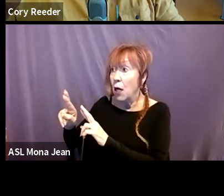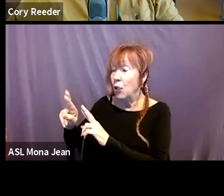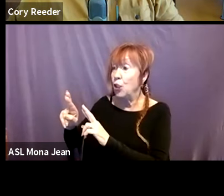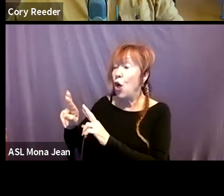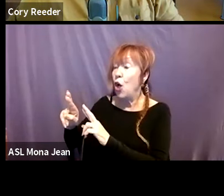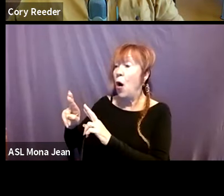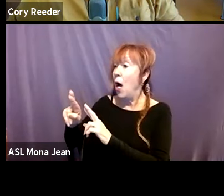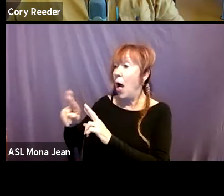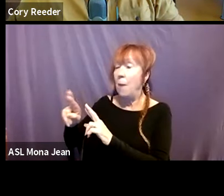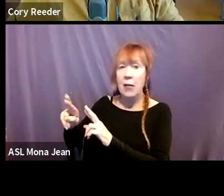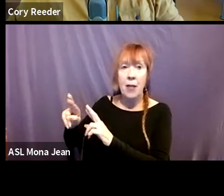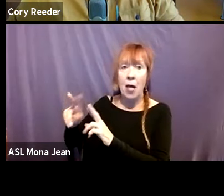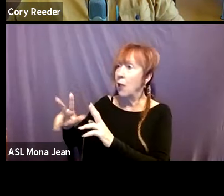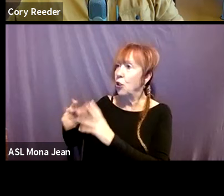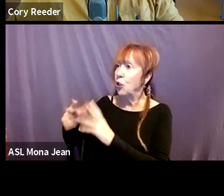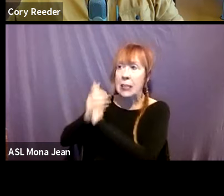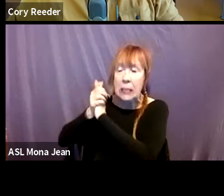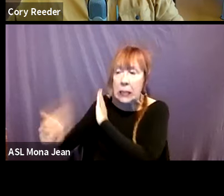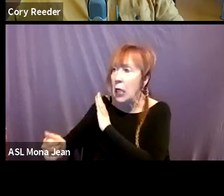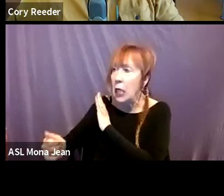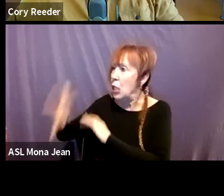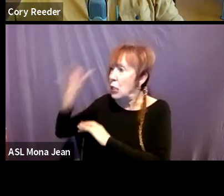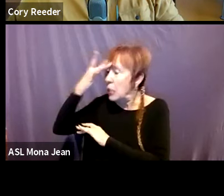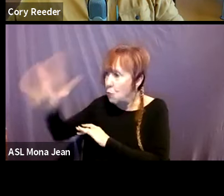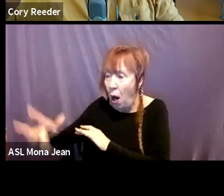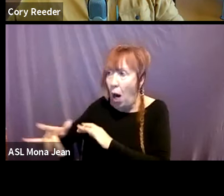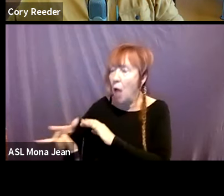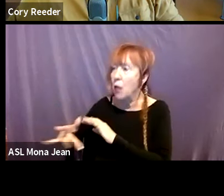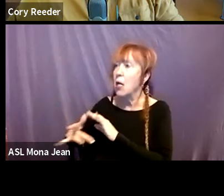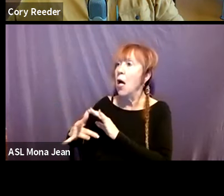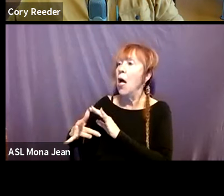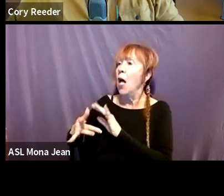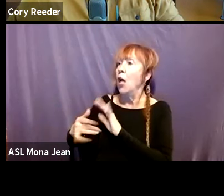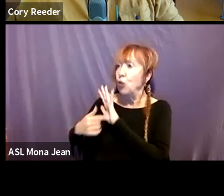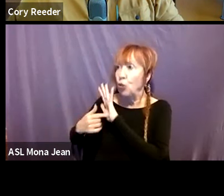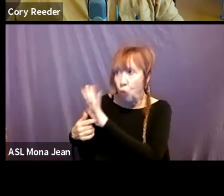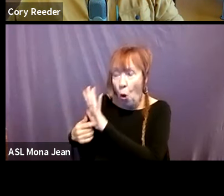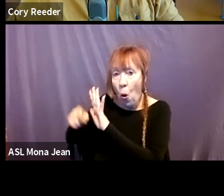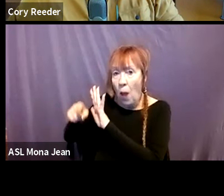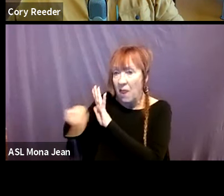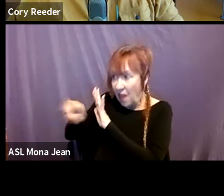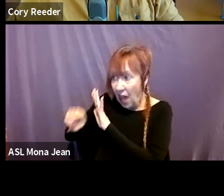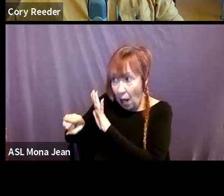or that person is just always spot on with their notes", go to them, and see what they think.